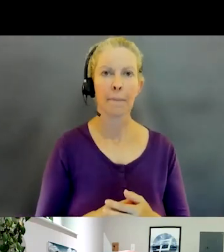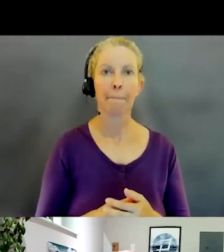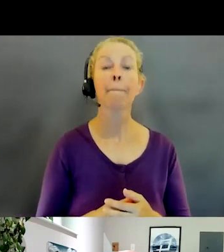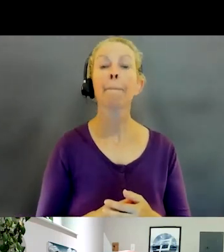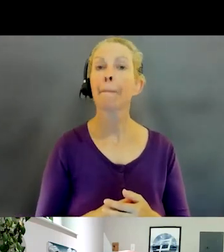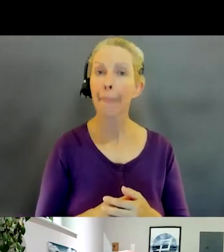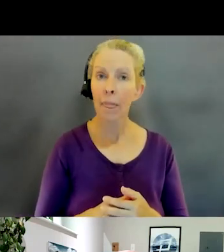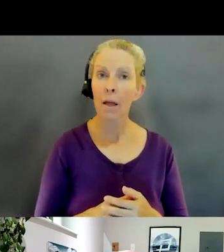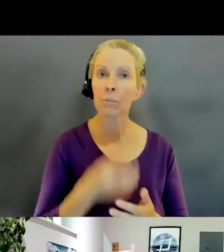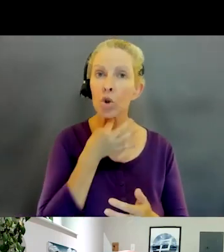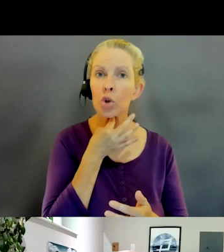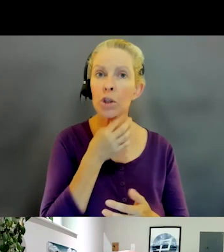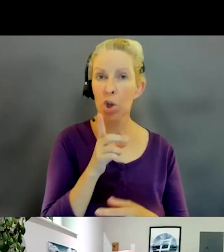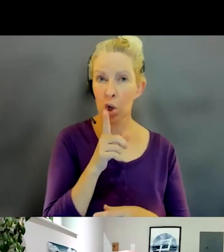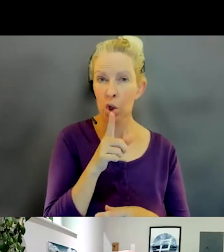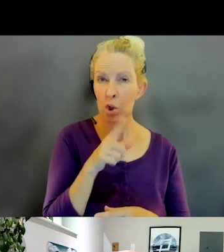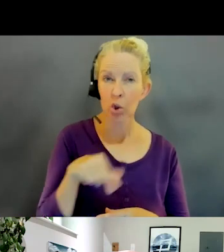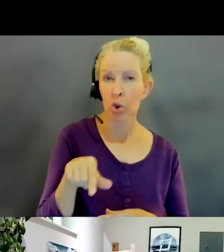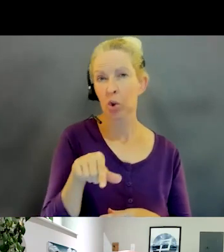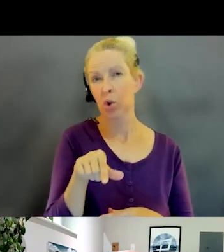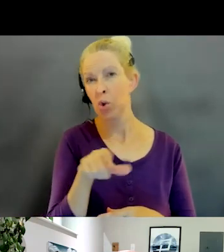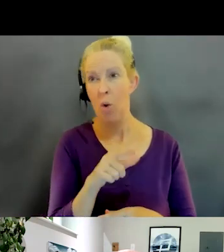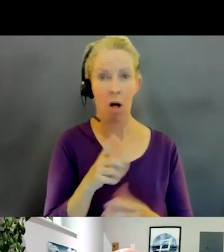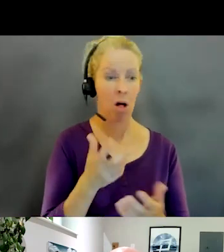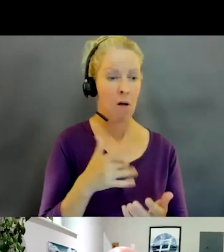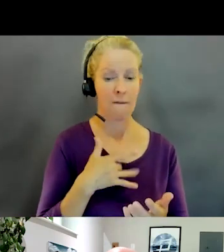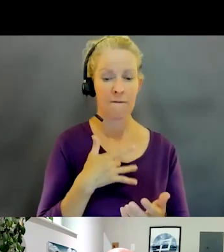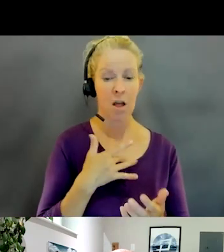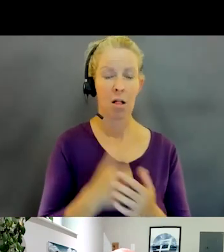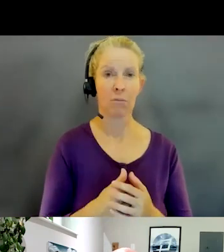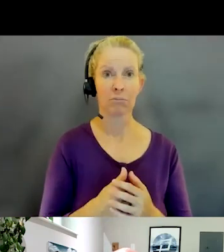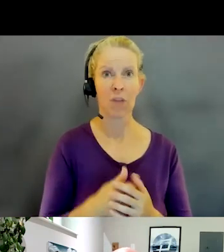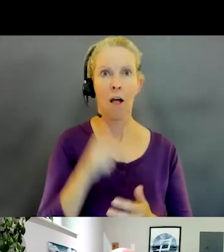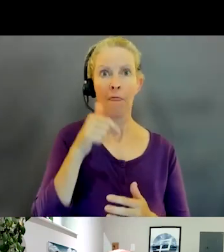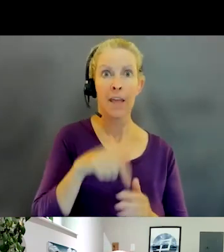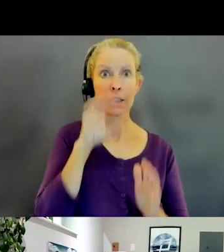getting a lot of jollies about saying this image is missing alt text and this form field is missing